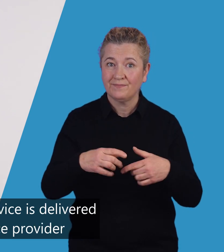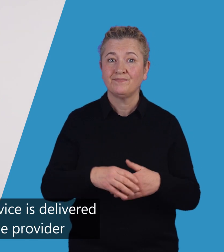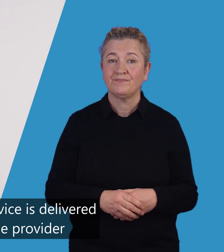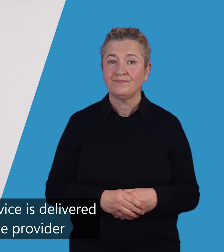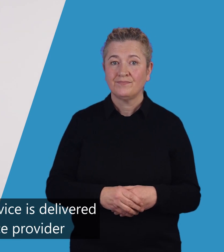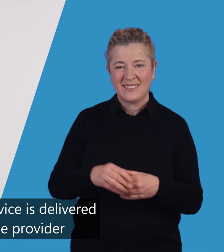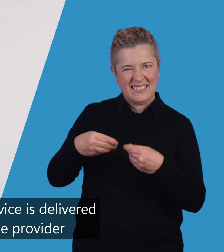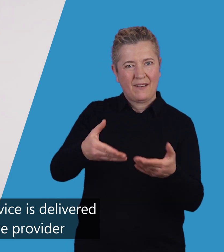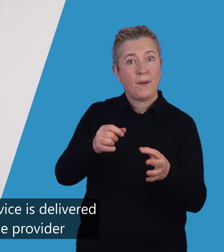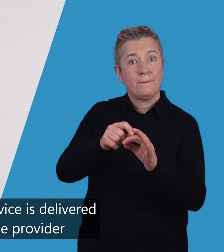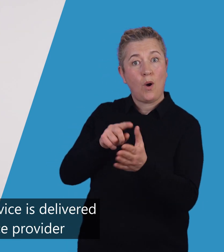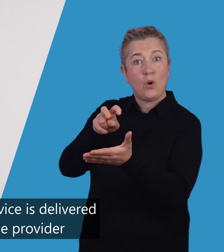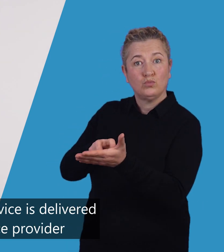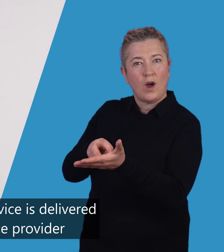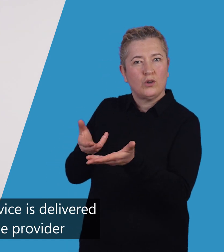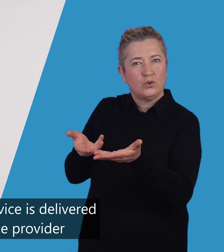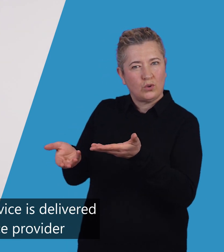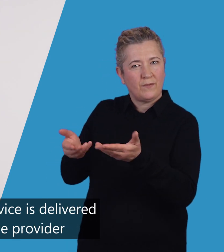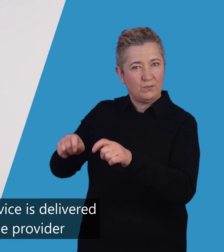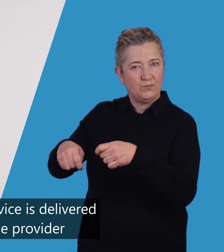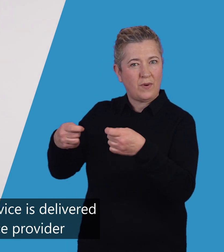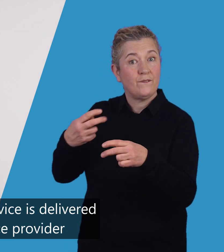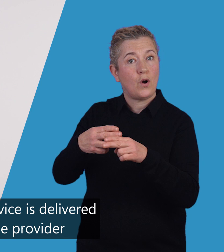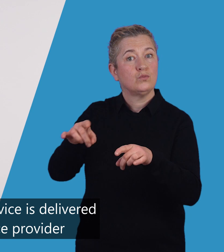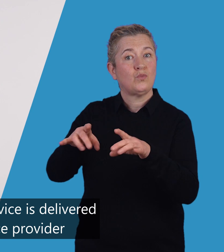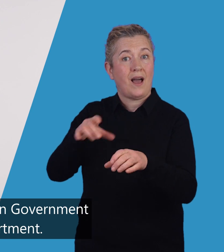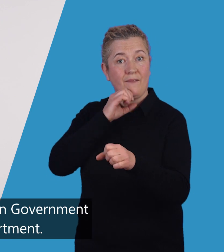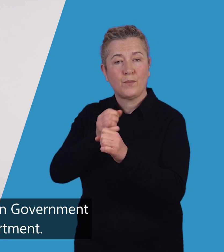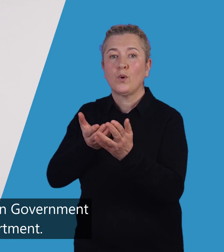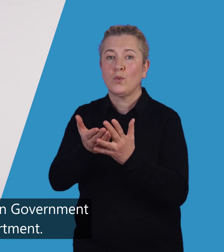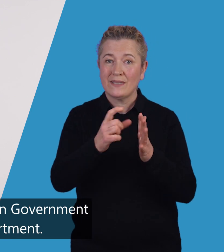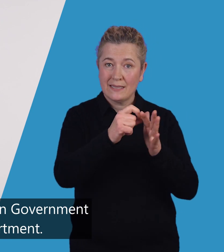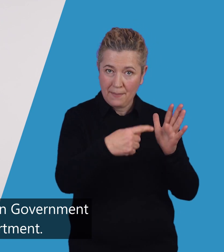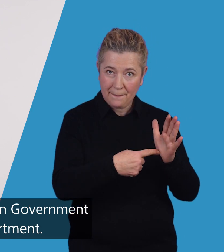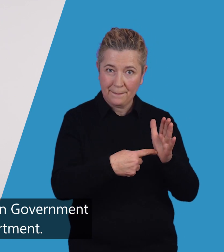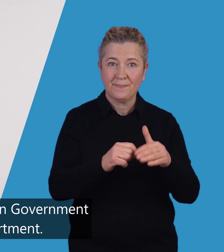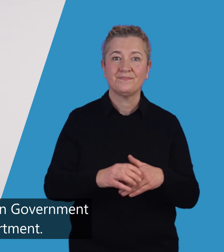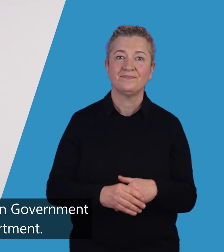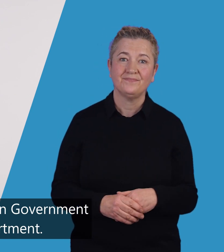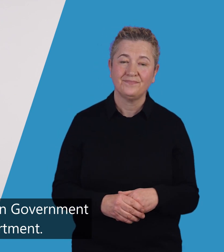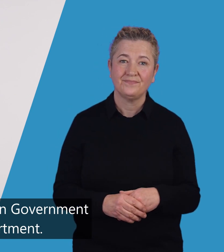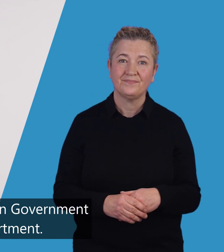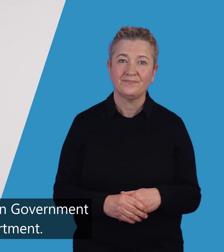The Disability Gateway Service is delivered by a contracted service provider on behalf of the Australian Government through the Department.